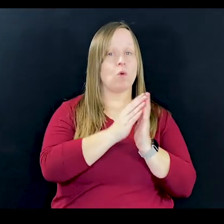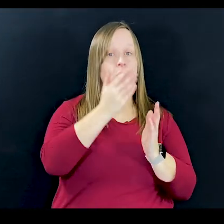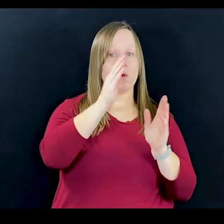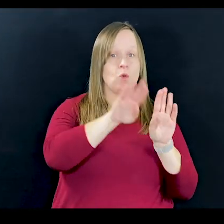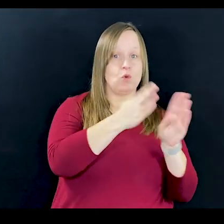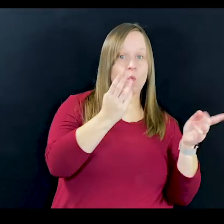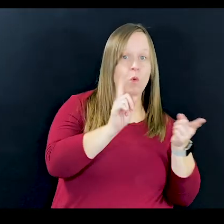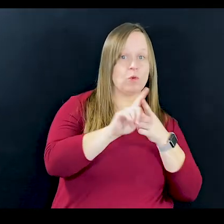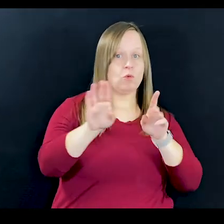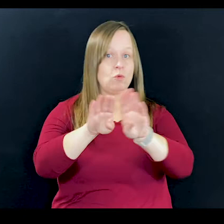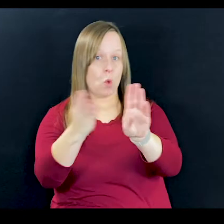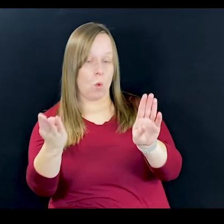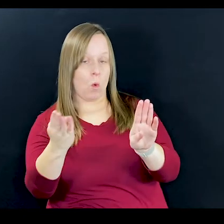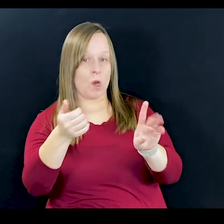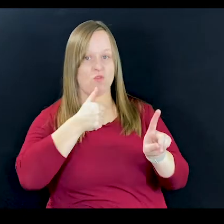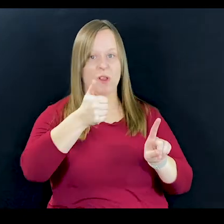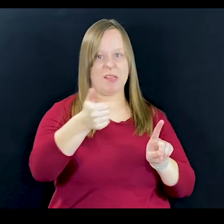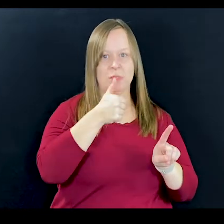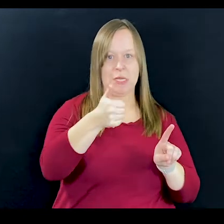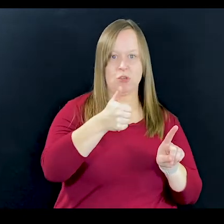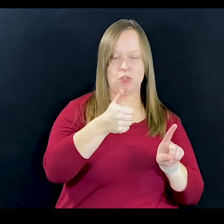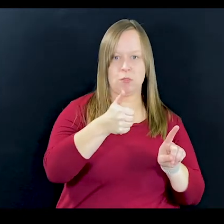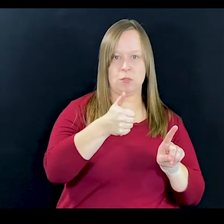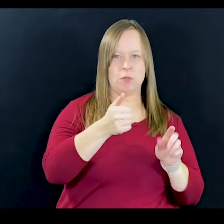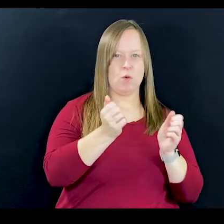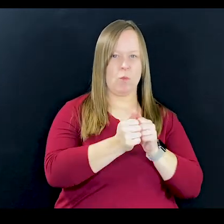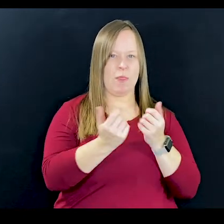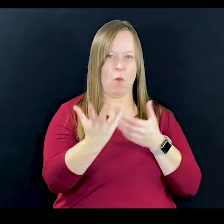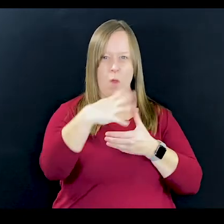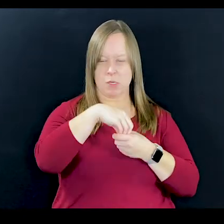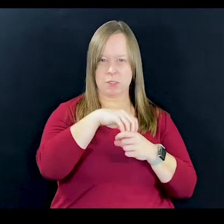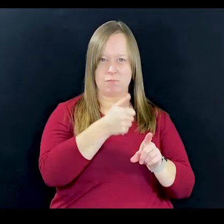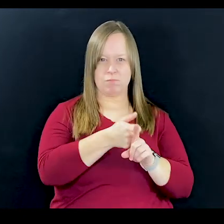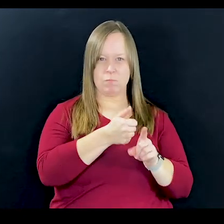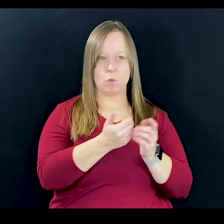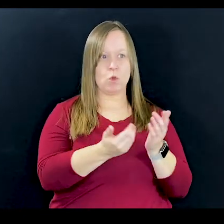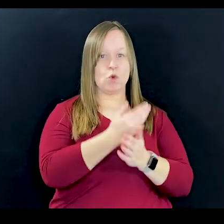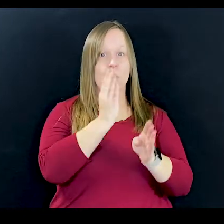door-to-door transportation for her son, a student with autism, who because of a